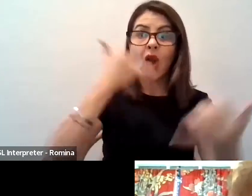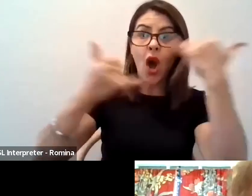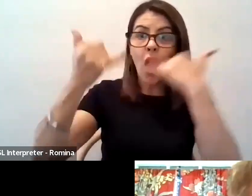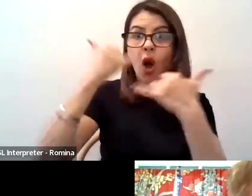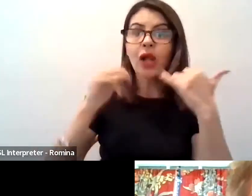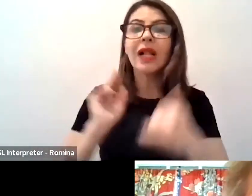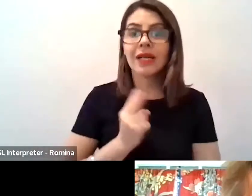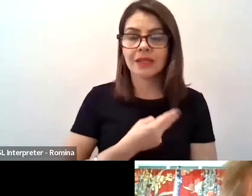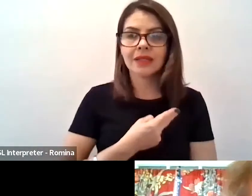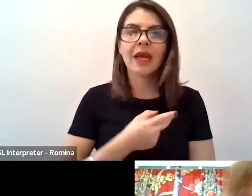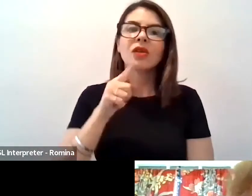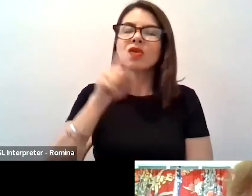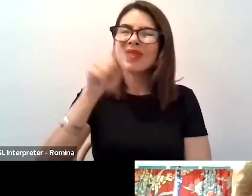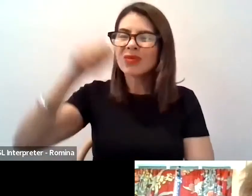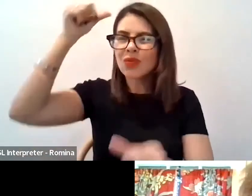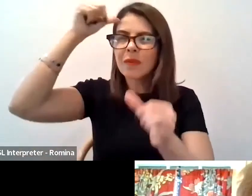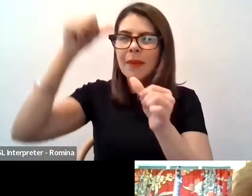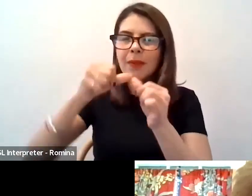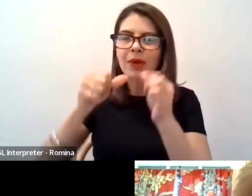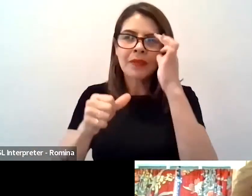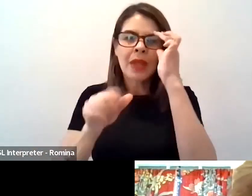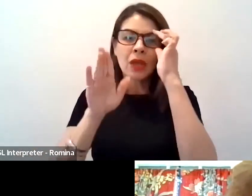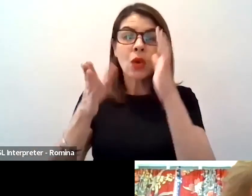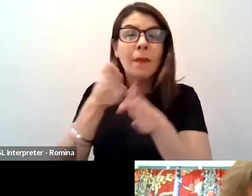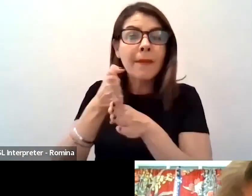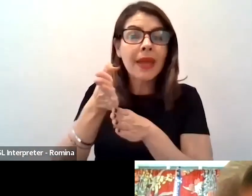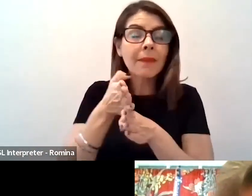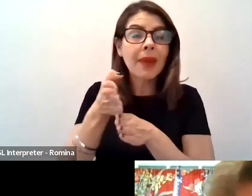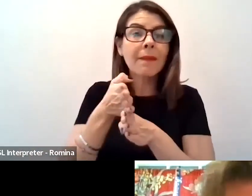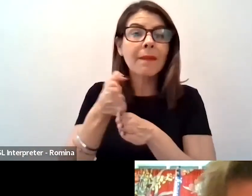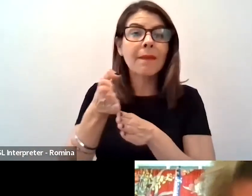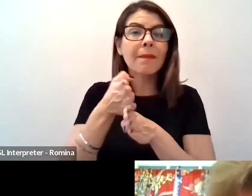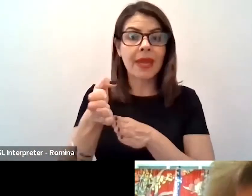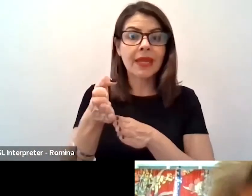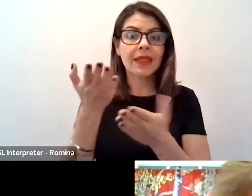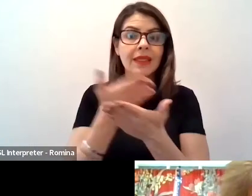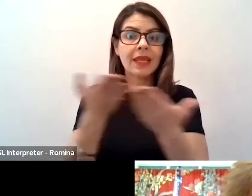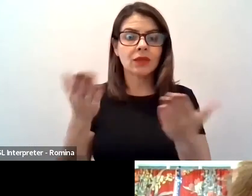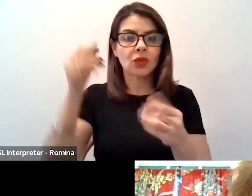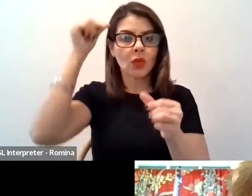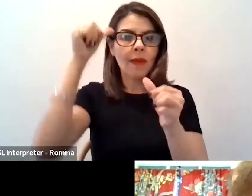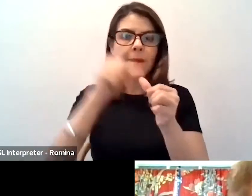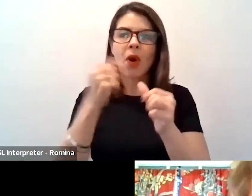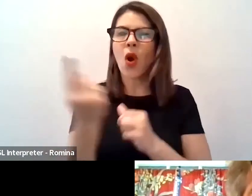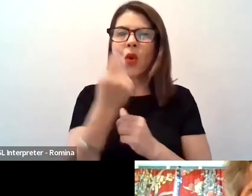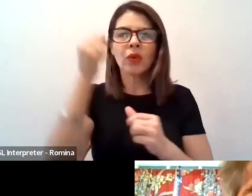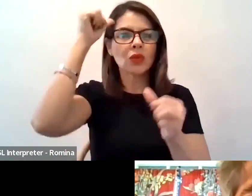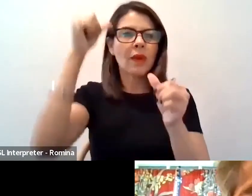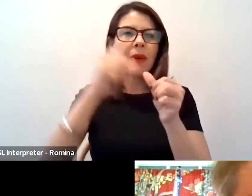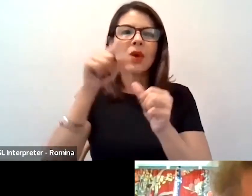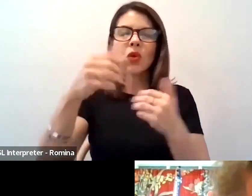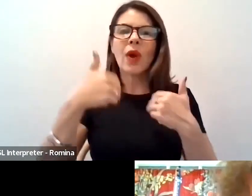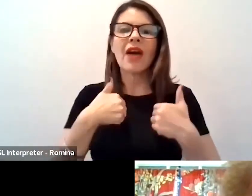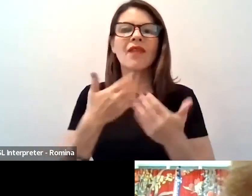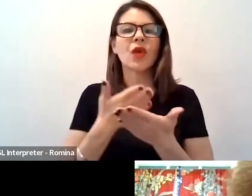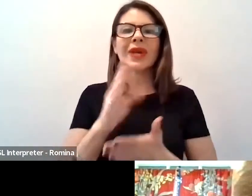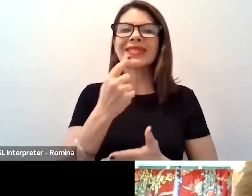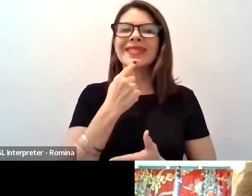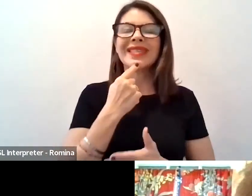But you should keep in mind your number one factor to to always remember is you have the right to say no to dangerous work.